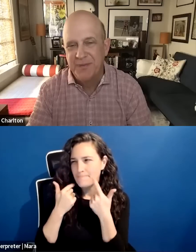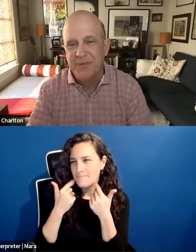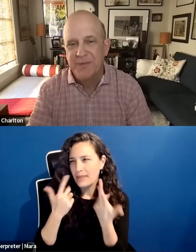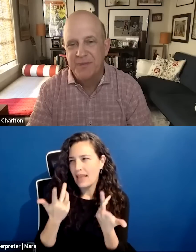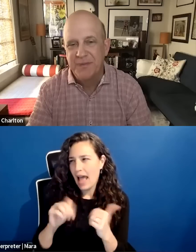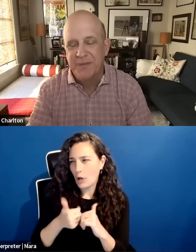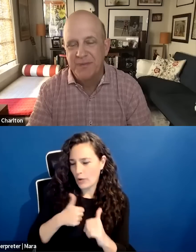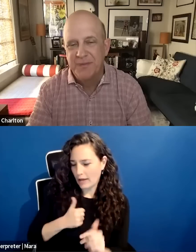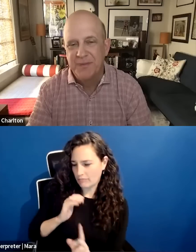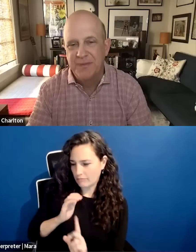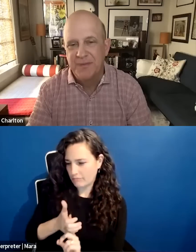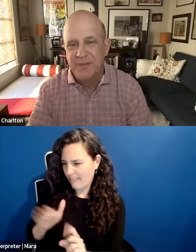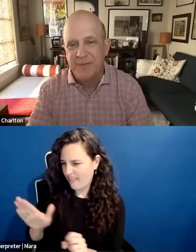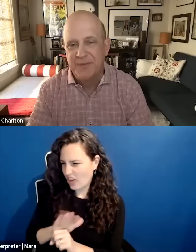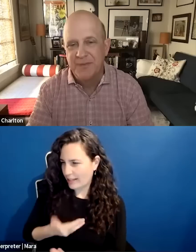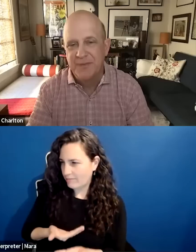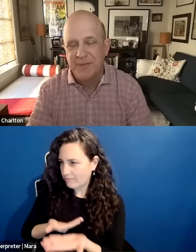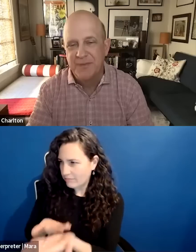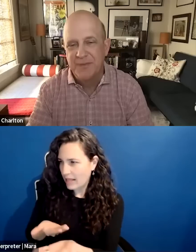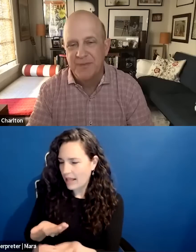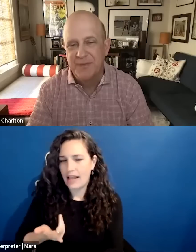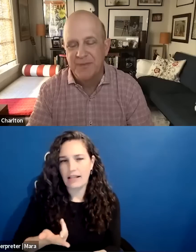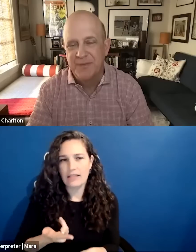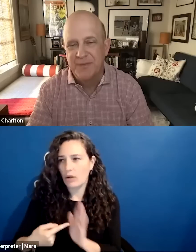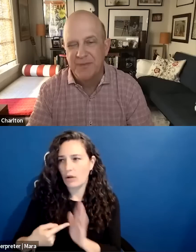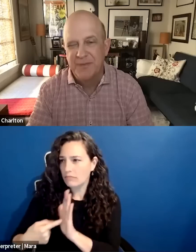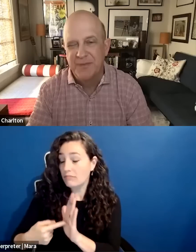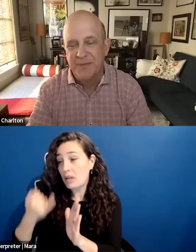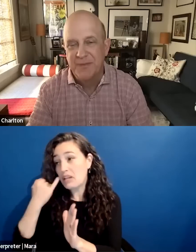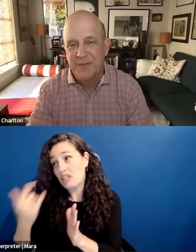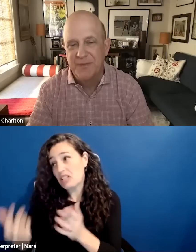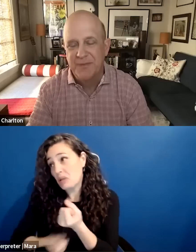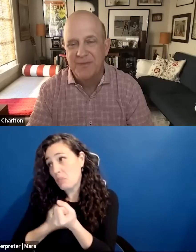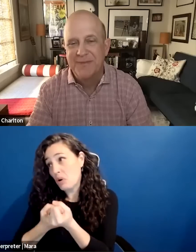And as long as it supports the writer's intention, I'm like, "I'm gonna go for it."